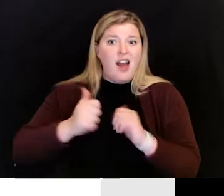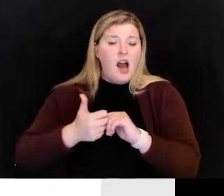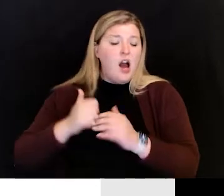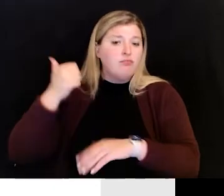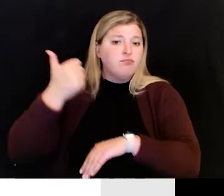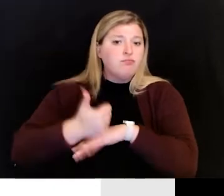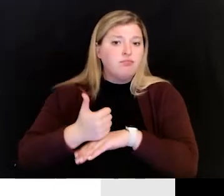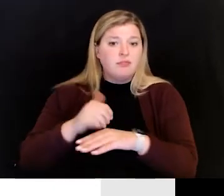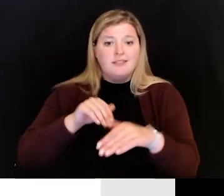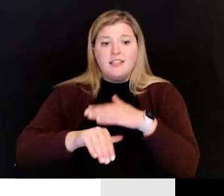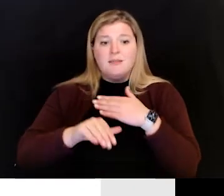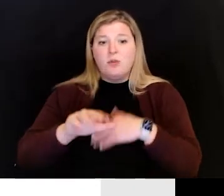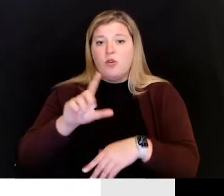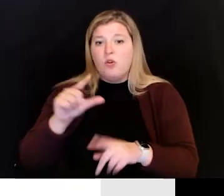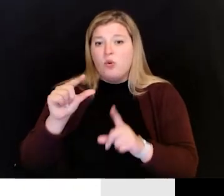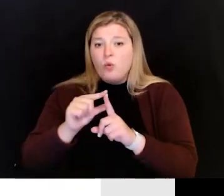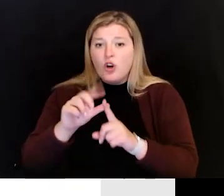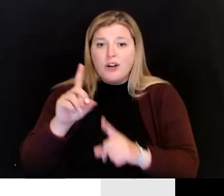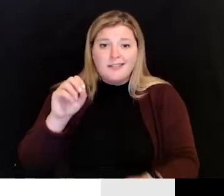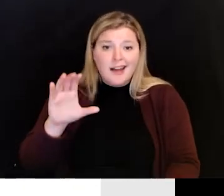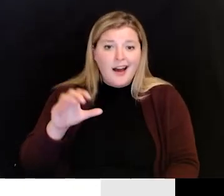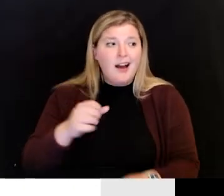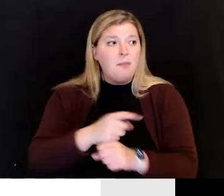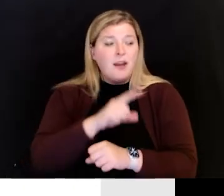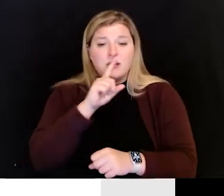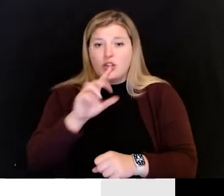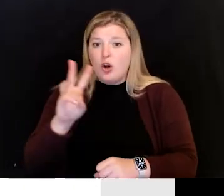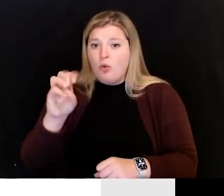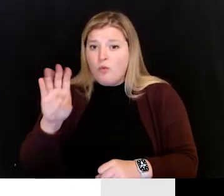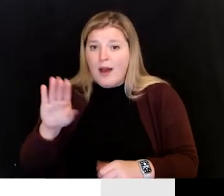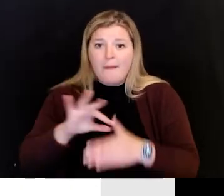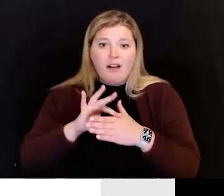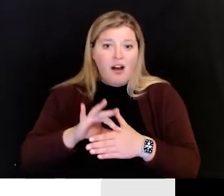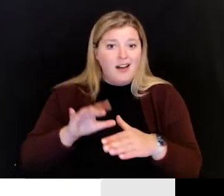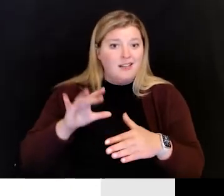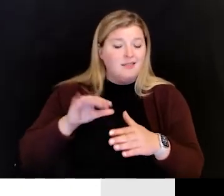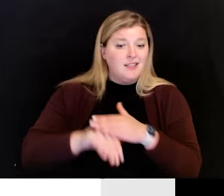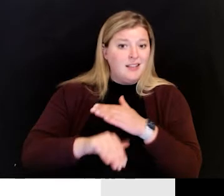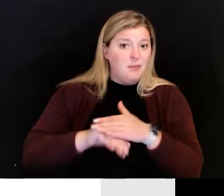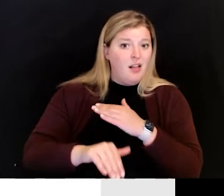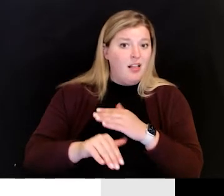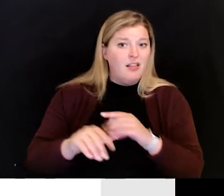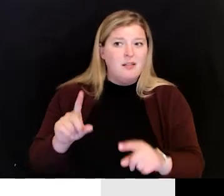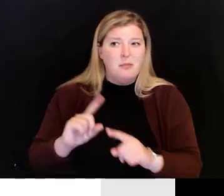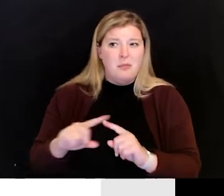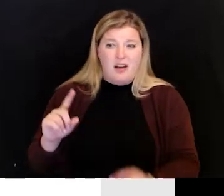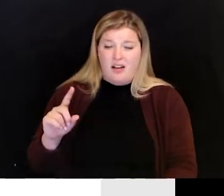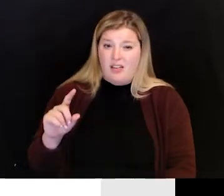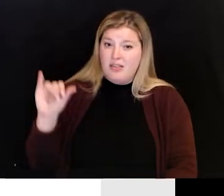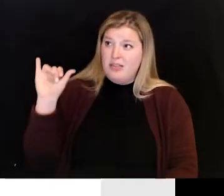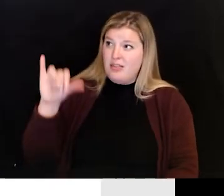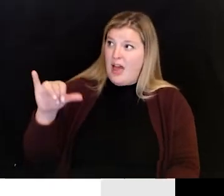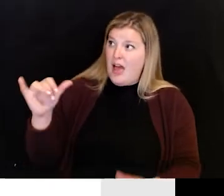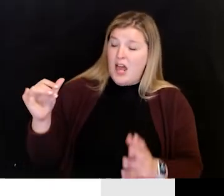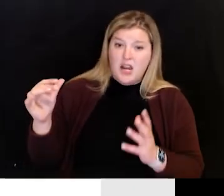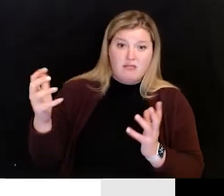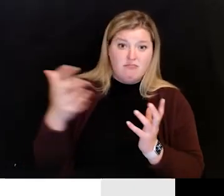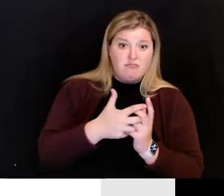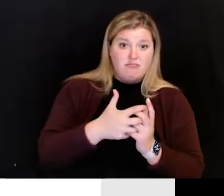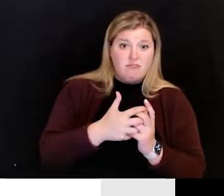or making sure web content is accessible. But not all of that applies to an online application.